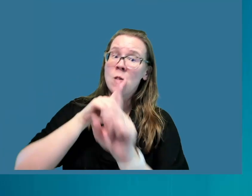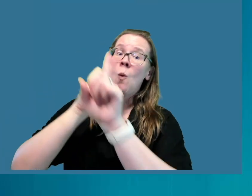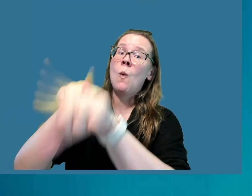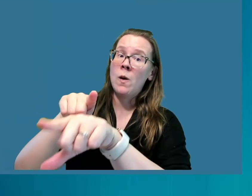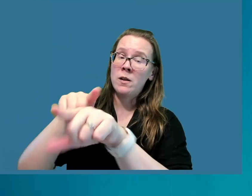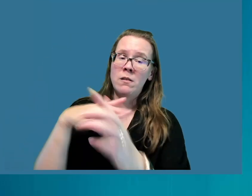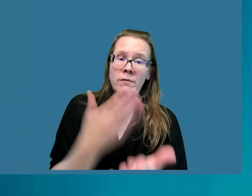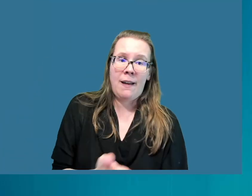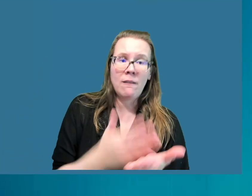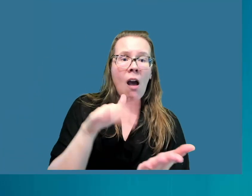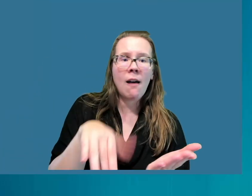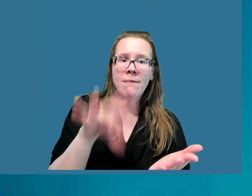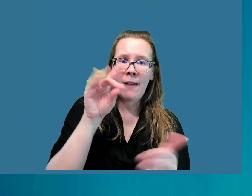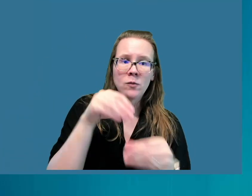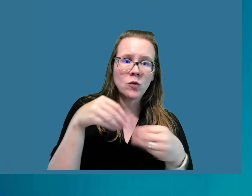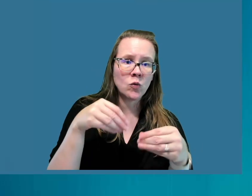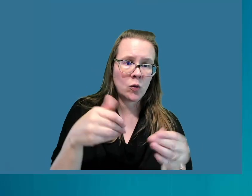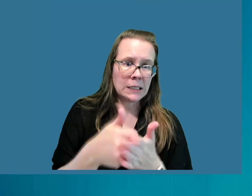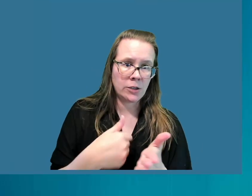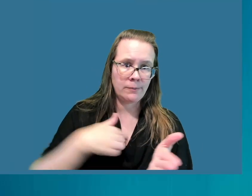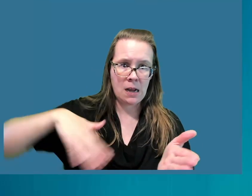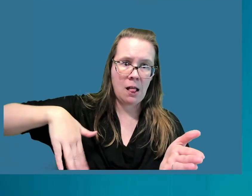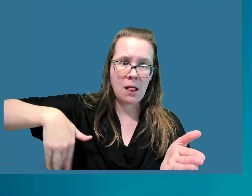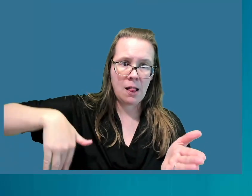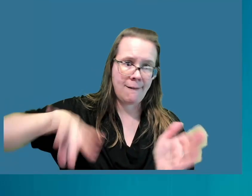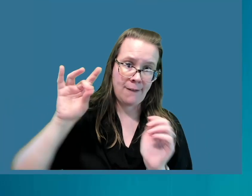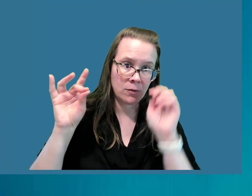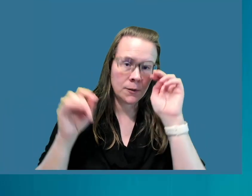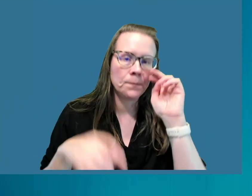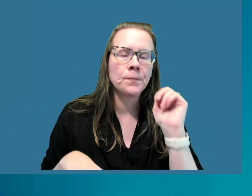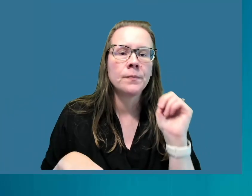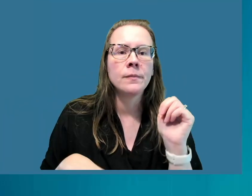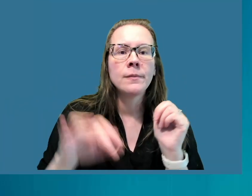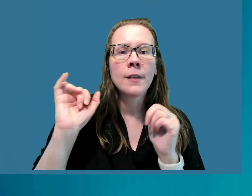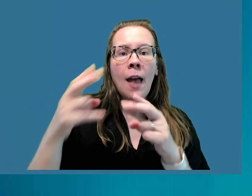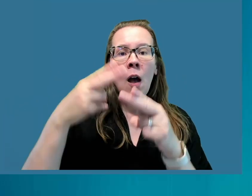do have to order it in advance and wait for it to arrive. I haven't found it at a local store yet,